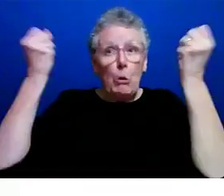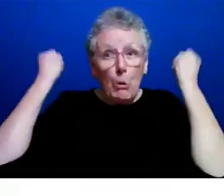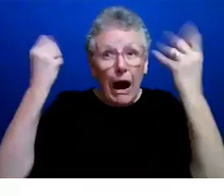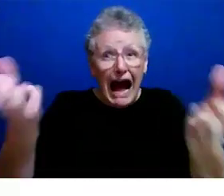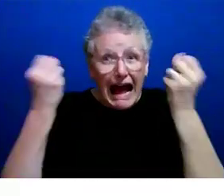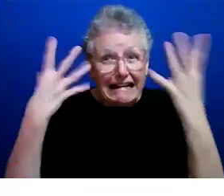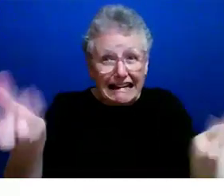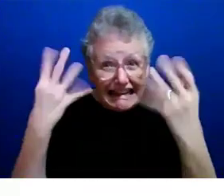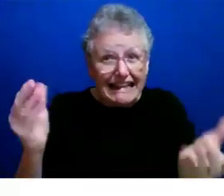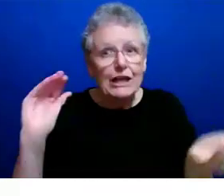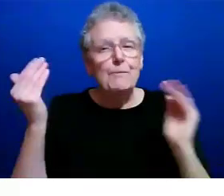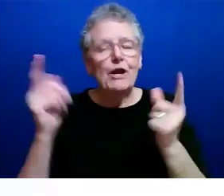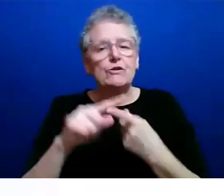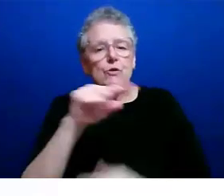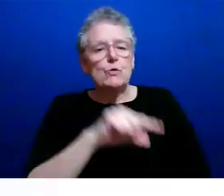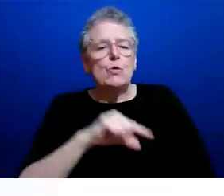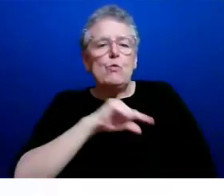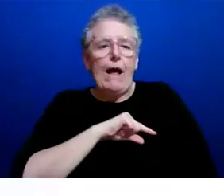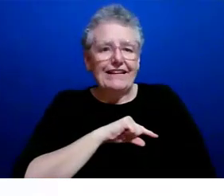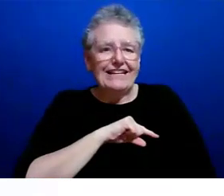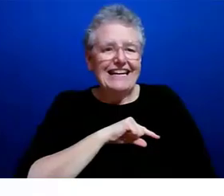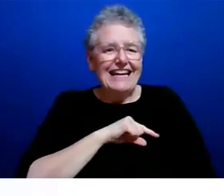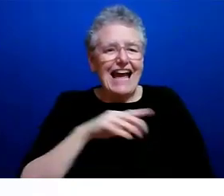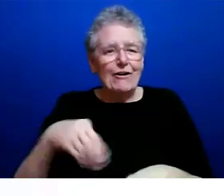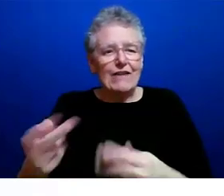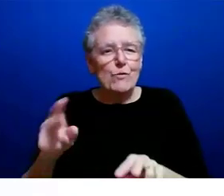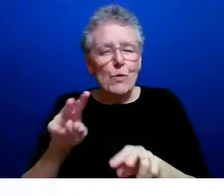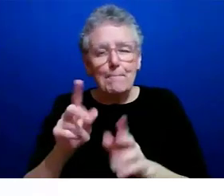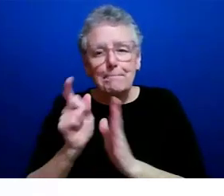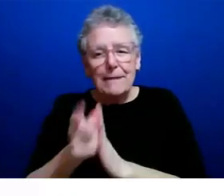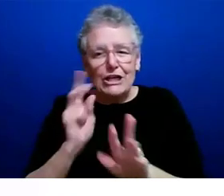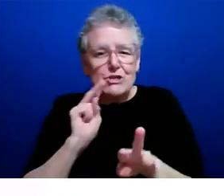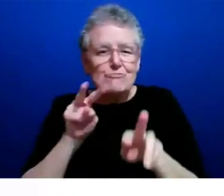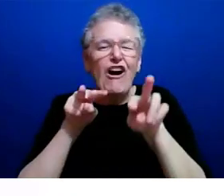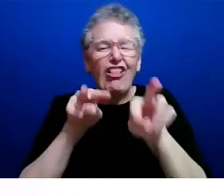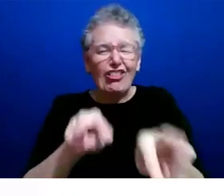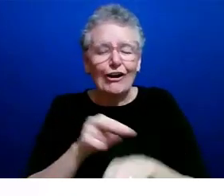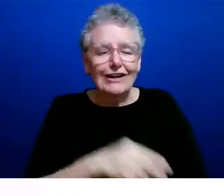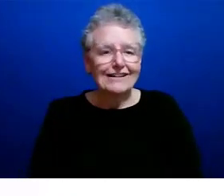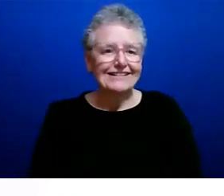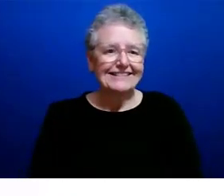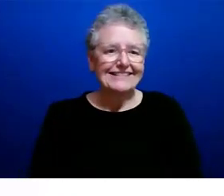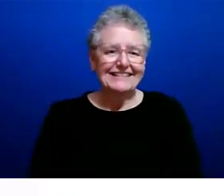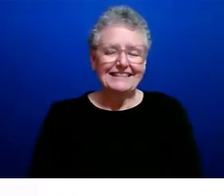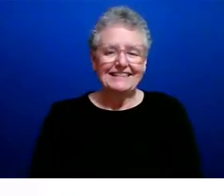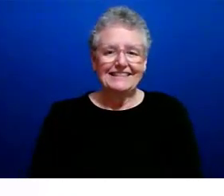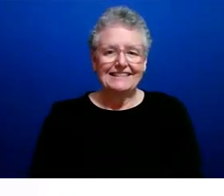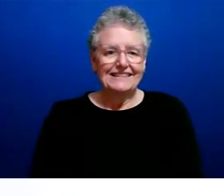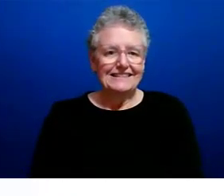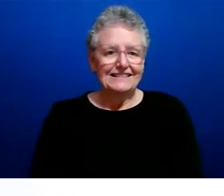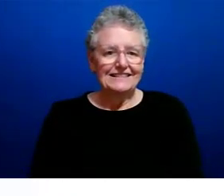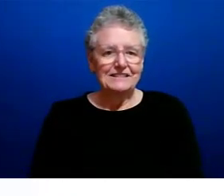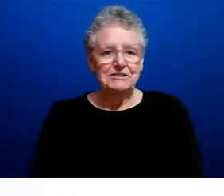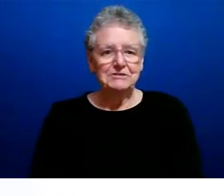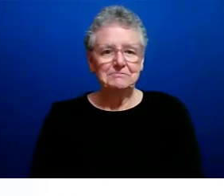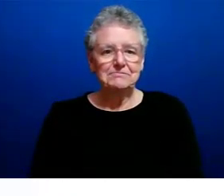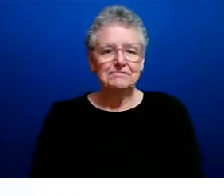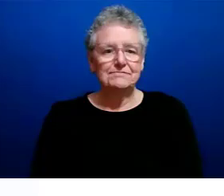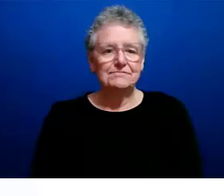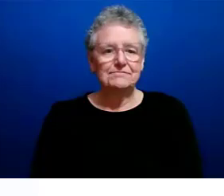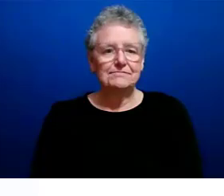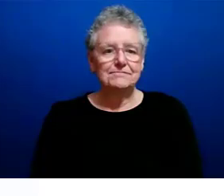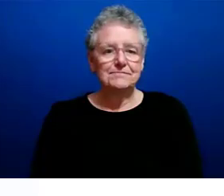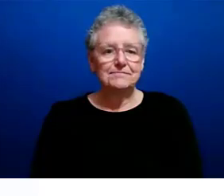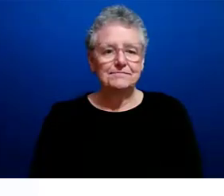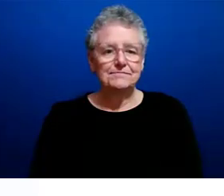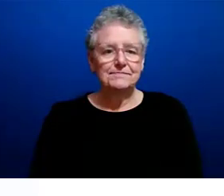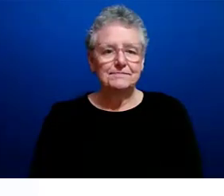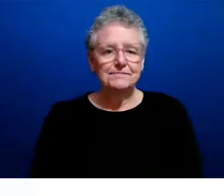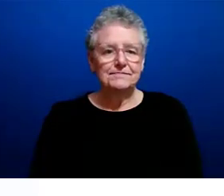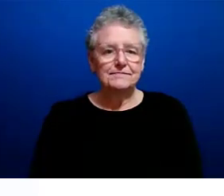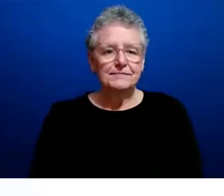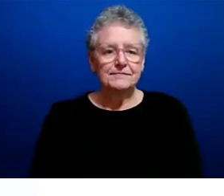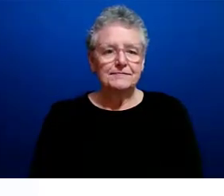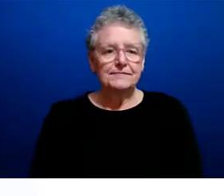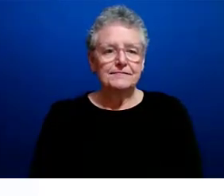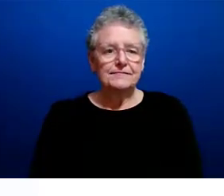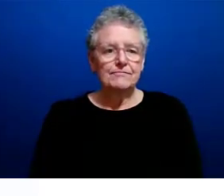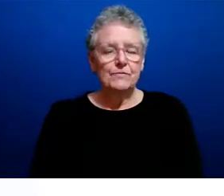to take a look at it.